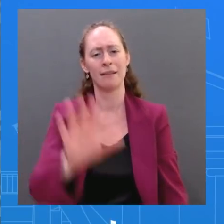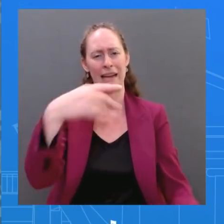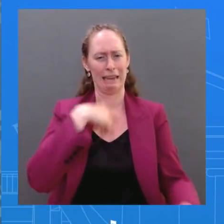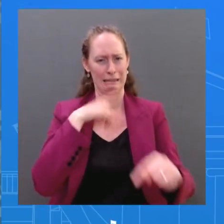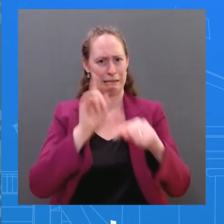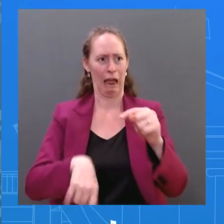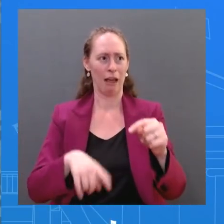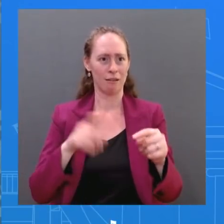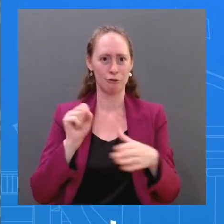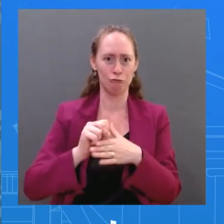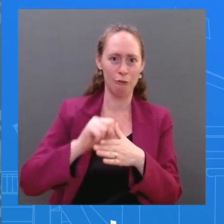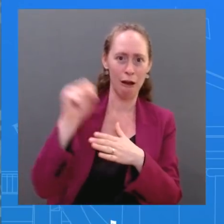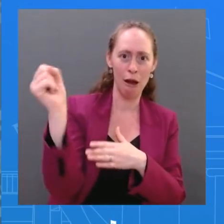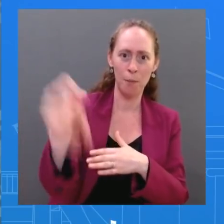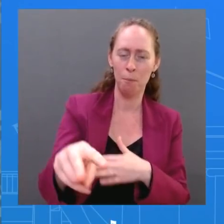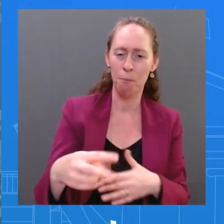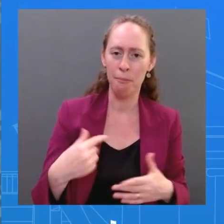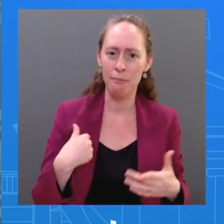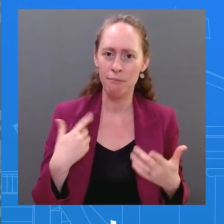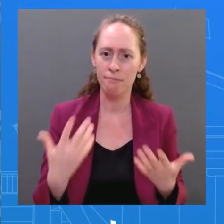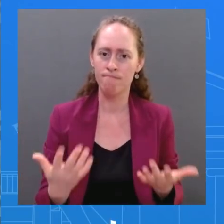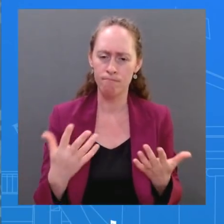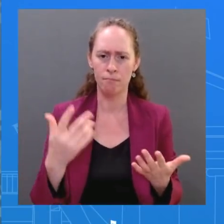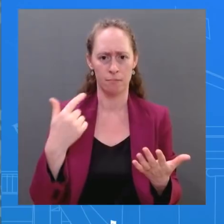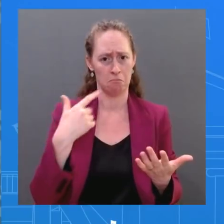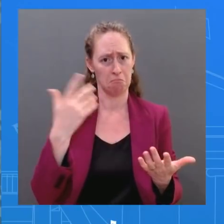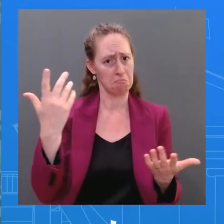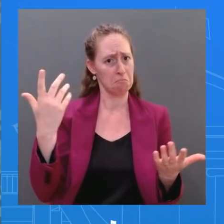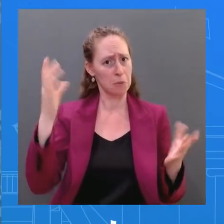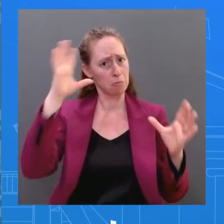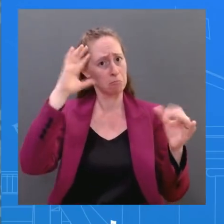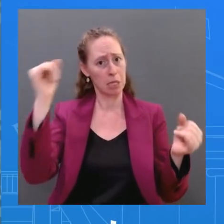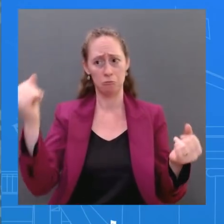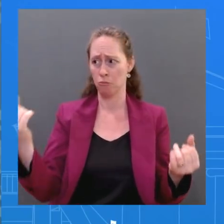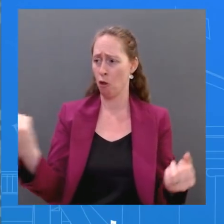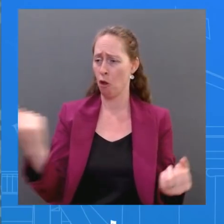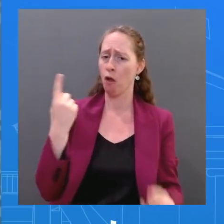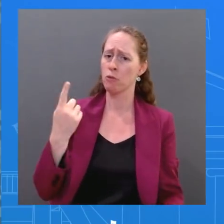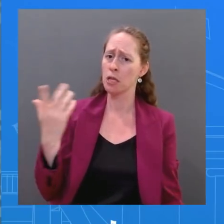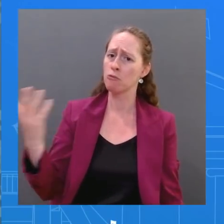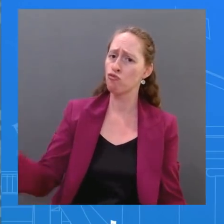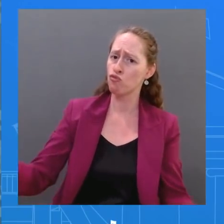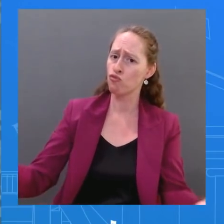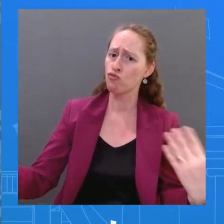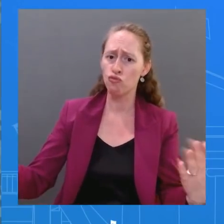on making sure that we have equity, that we have inclusion.